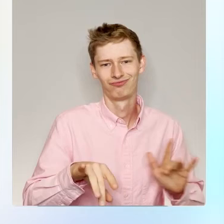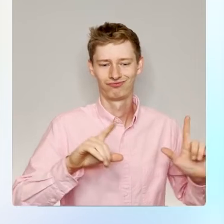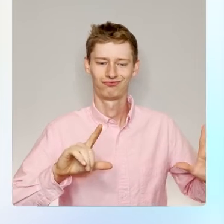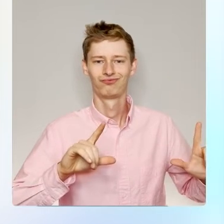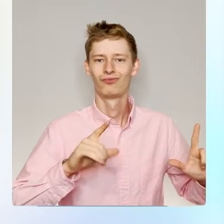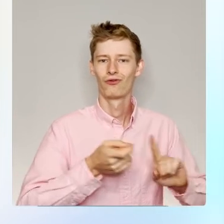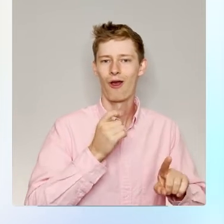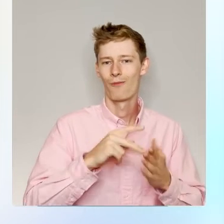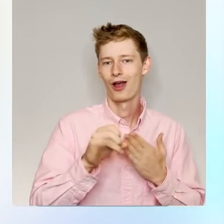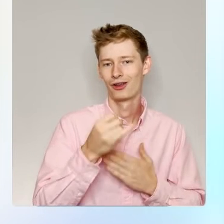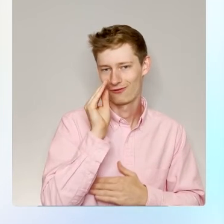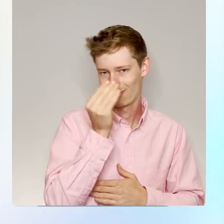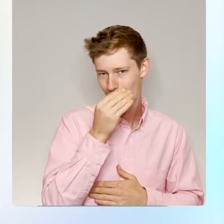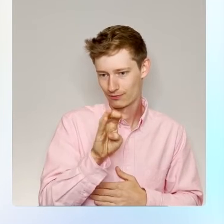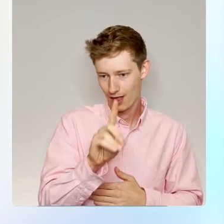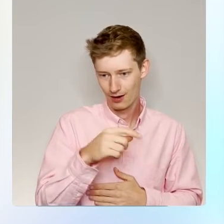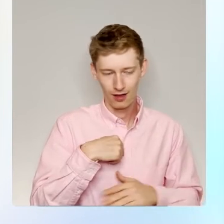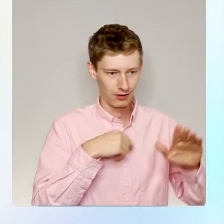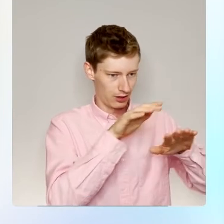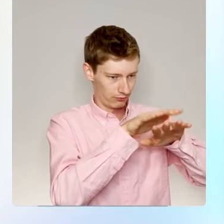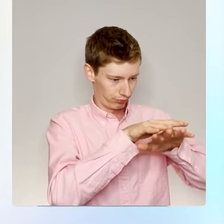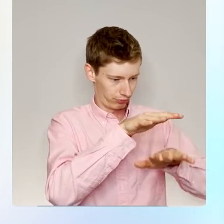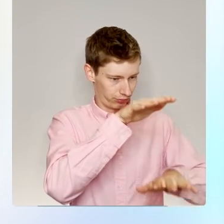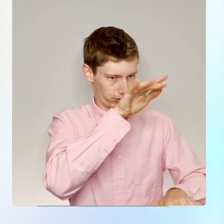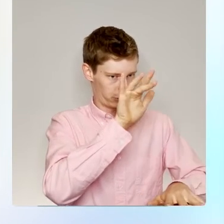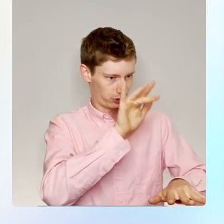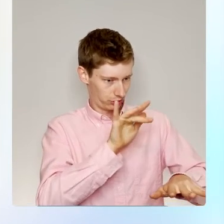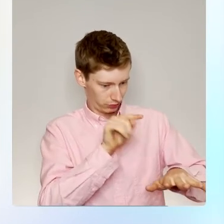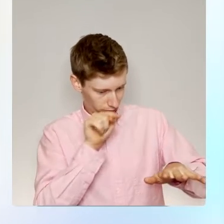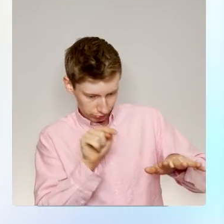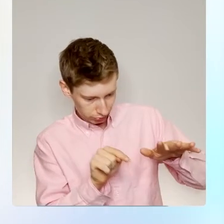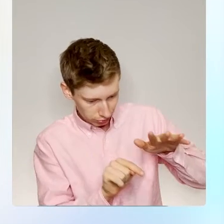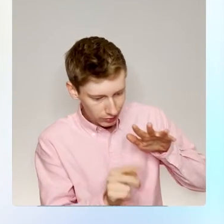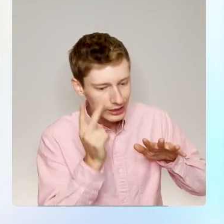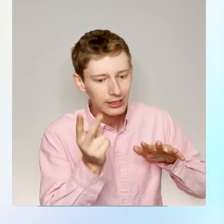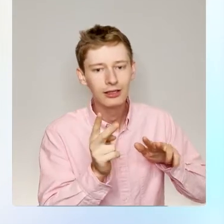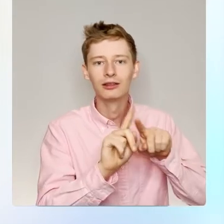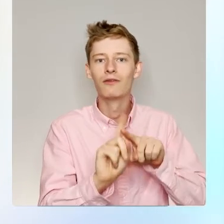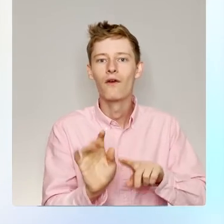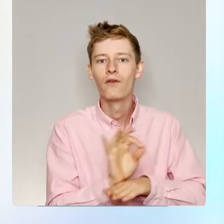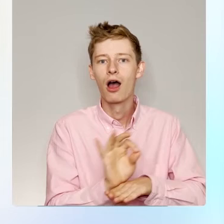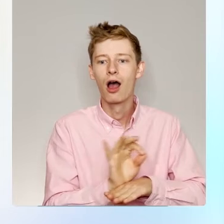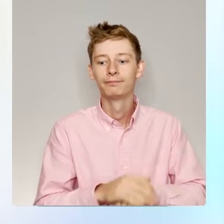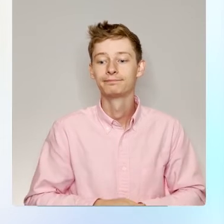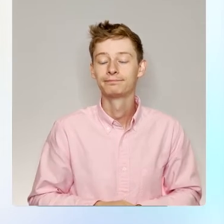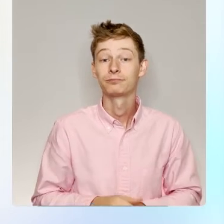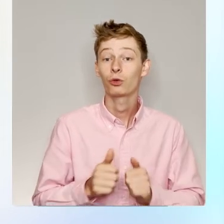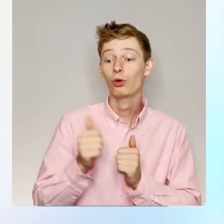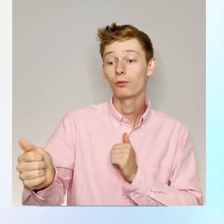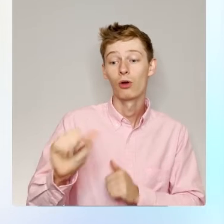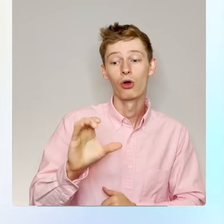which lets you emulate a WebXR device on your desktop browser. Most of our developers use both the emulator